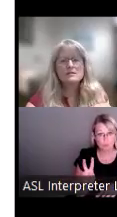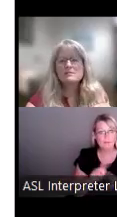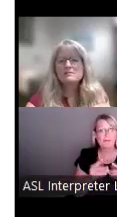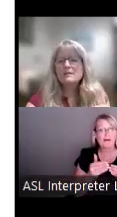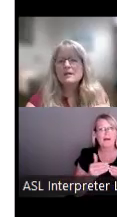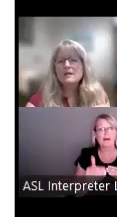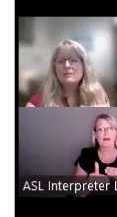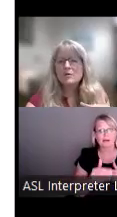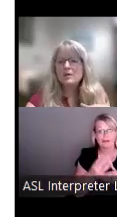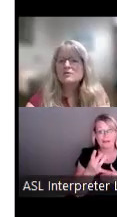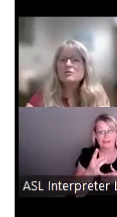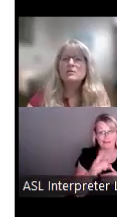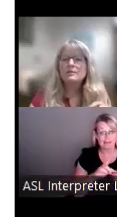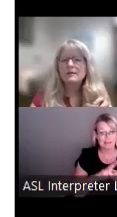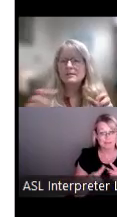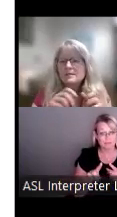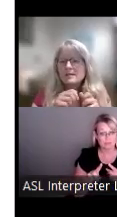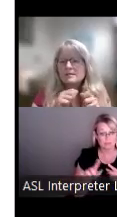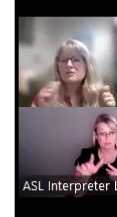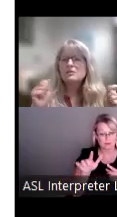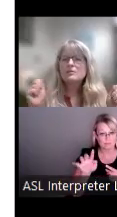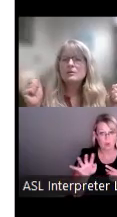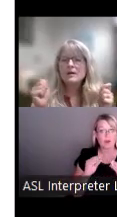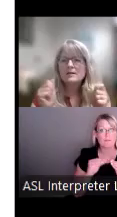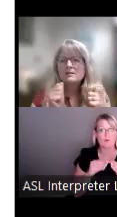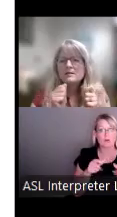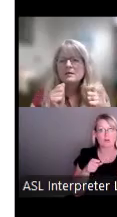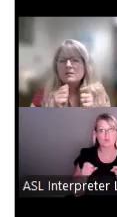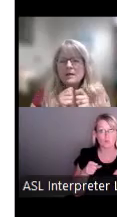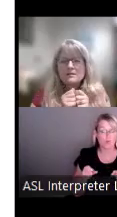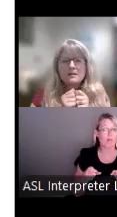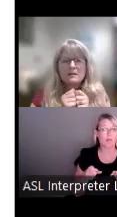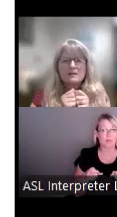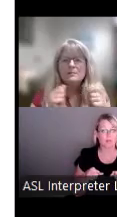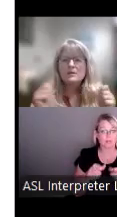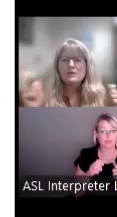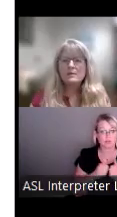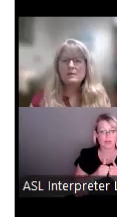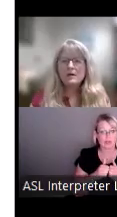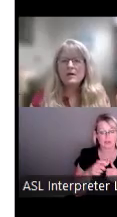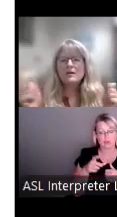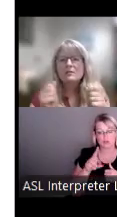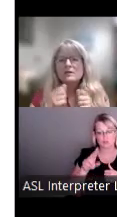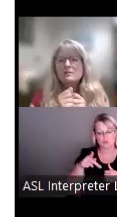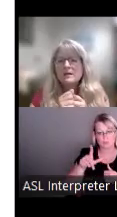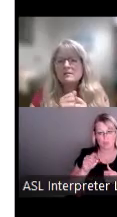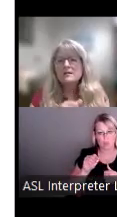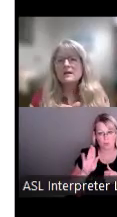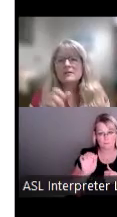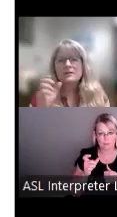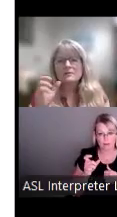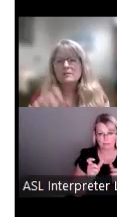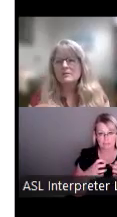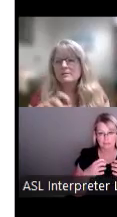months, maybe more control to be able to take some Duplo box locks and pull them apart and put them back together and build